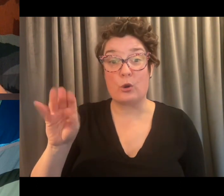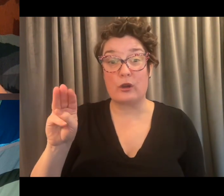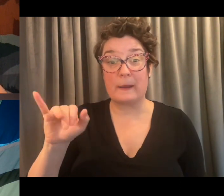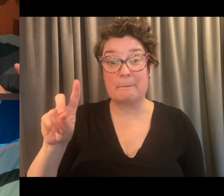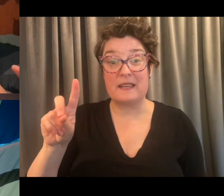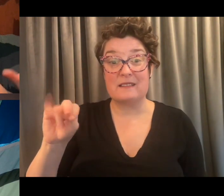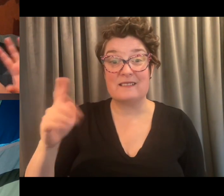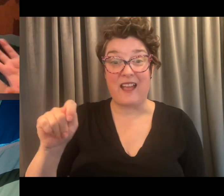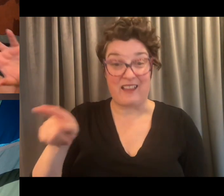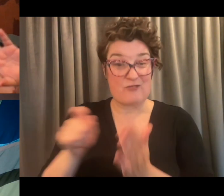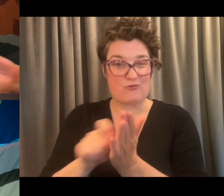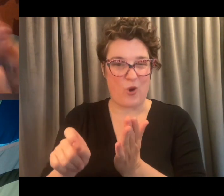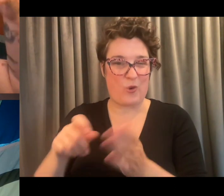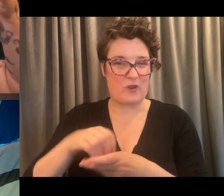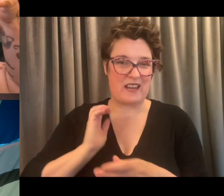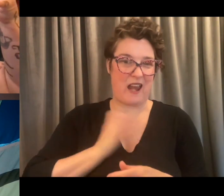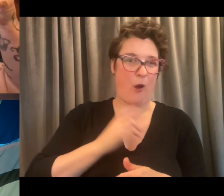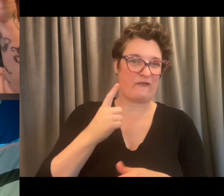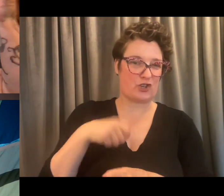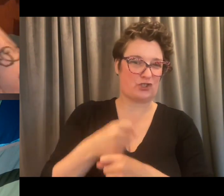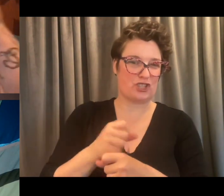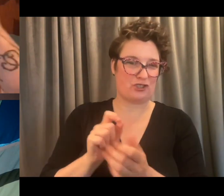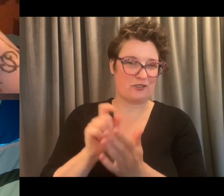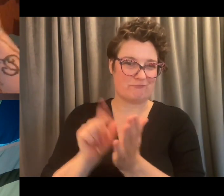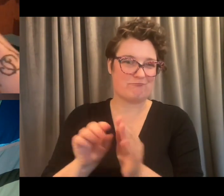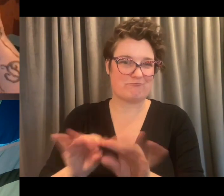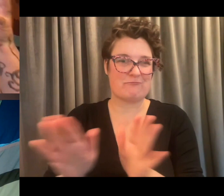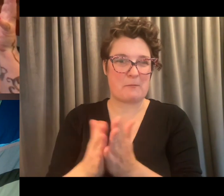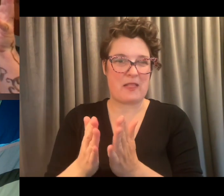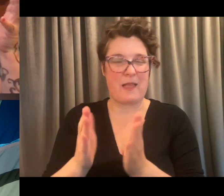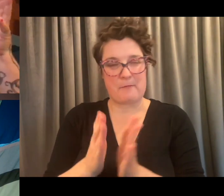about God taking the mountain and turning it upside down over people and like, you